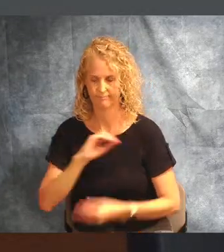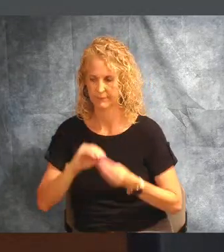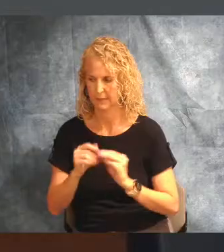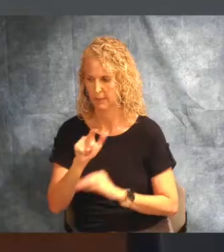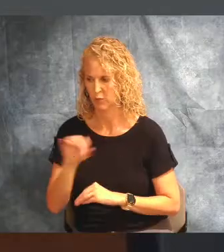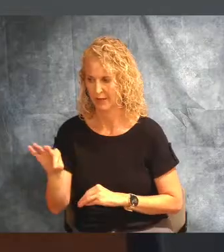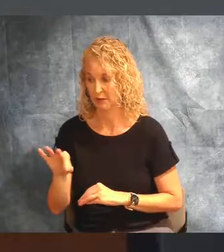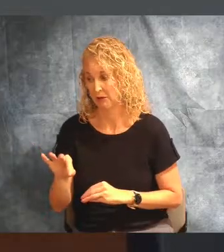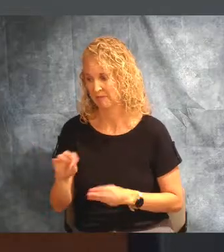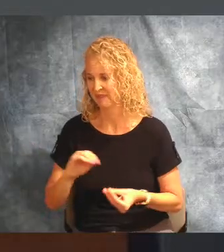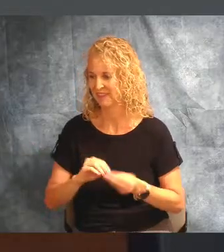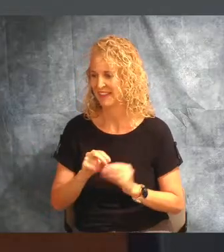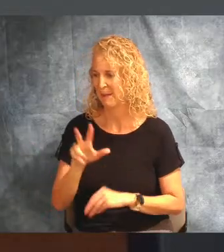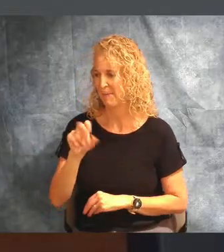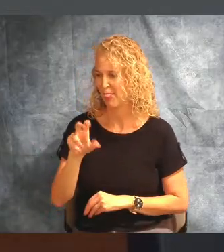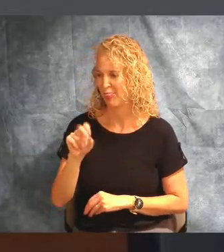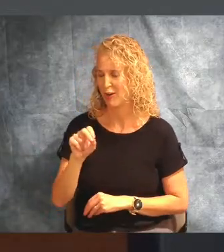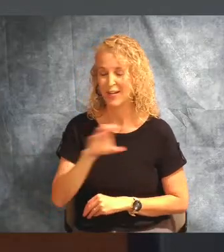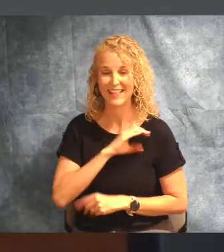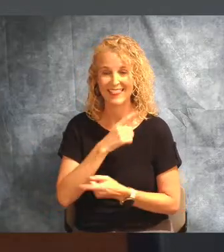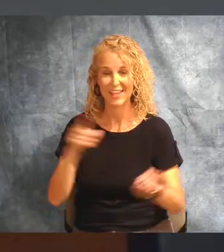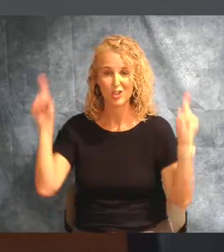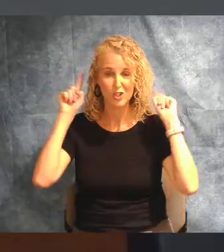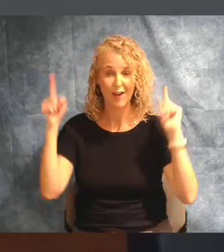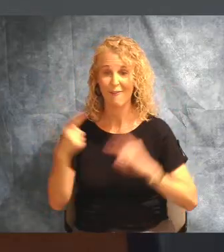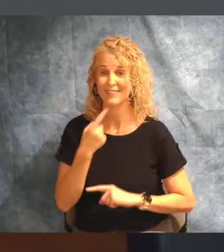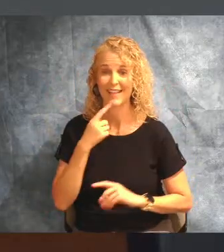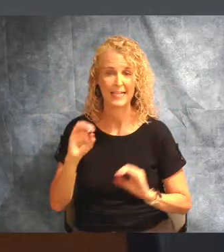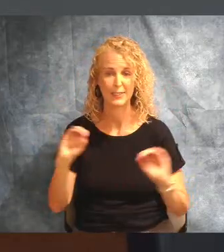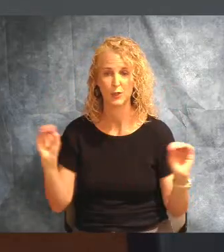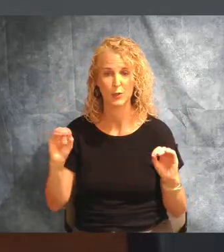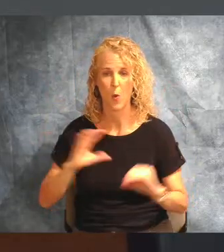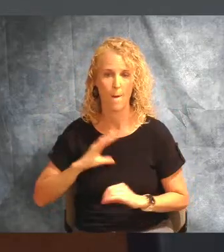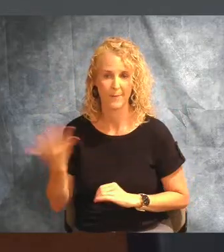Item 30 is the Sheriff reporting no objection to two liquor permit applications,